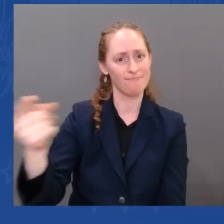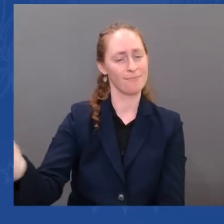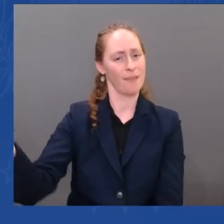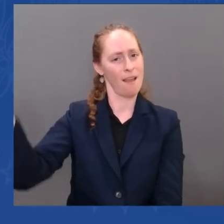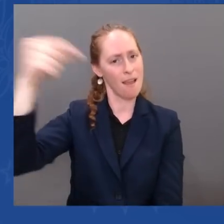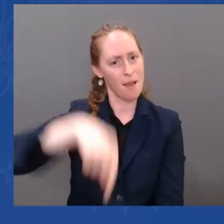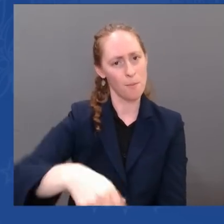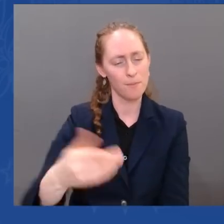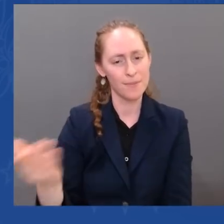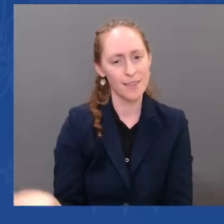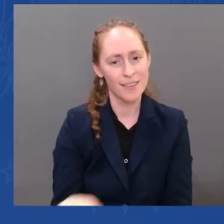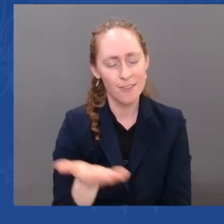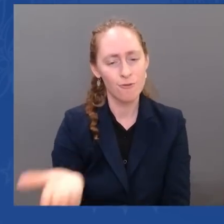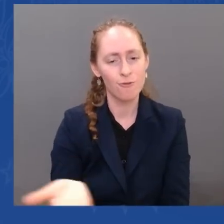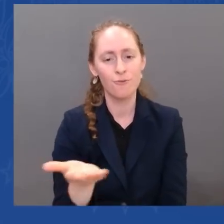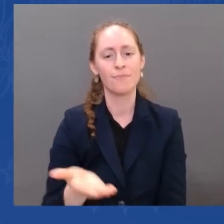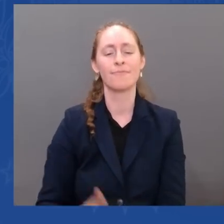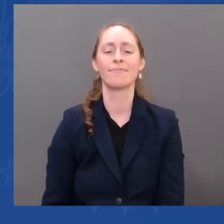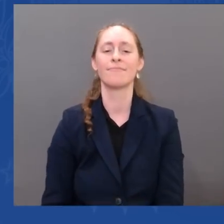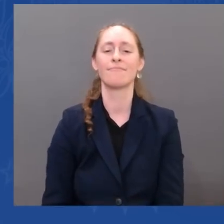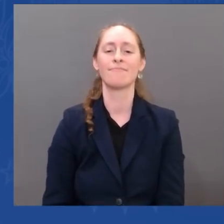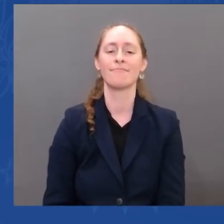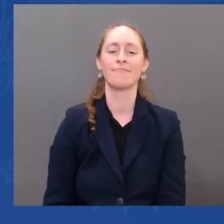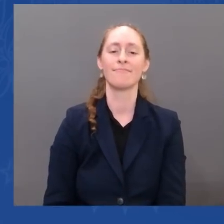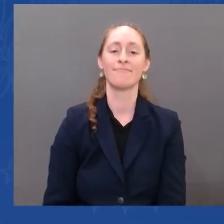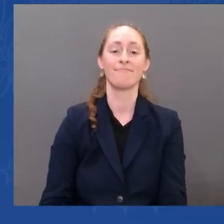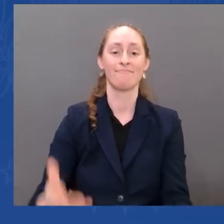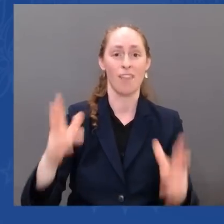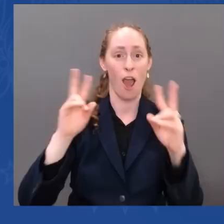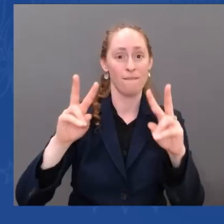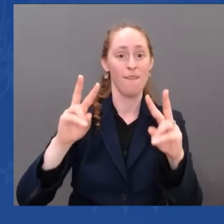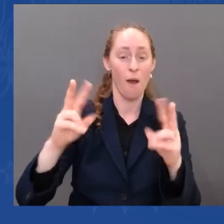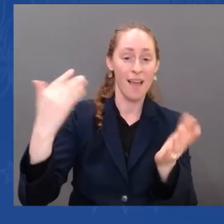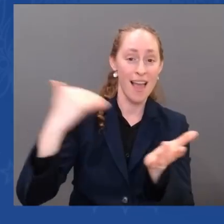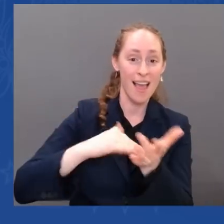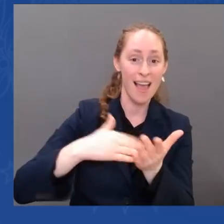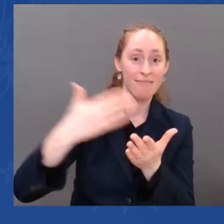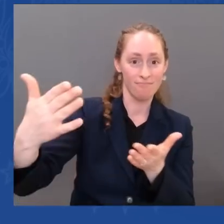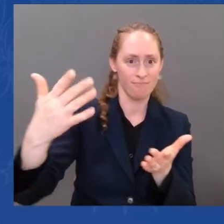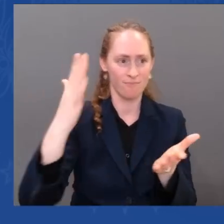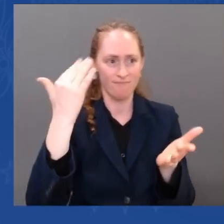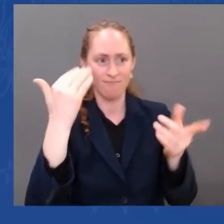at the NATO Summit very soon in Spain and continuing our close cooperation